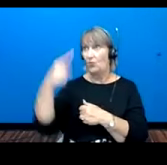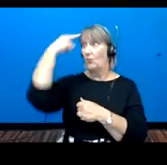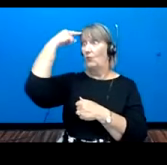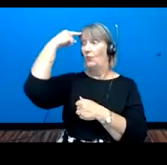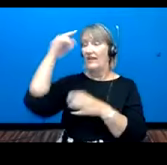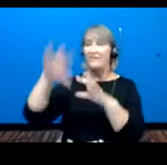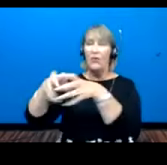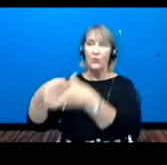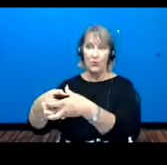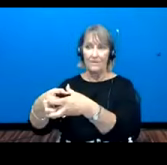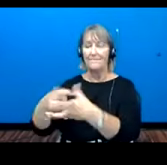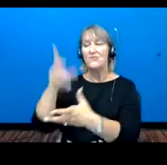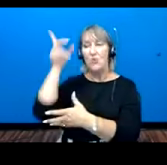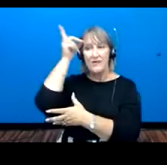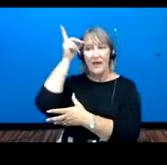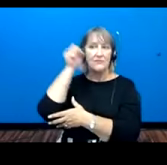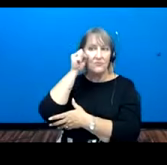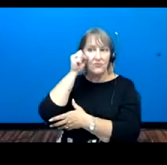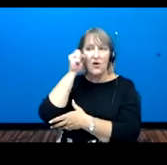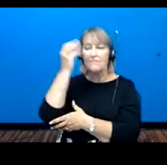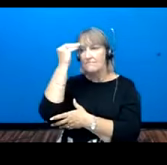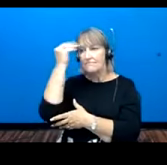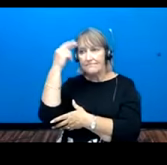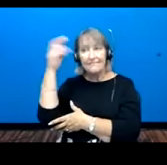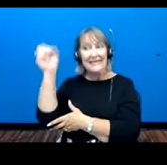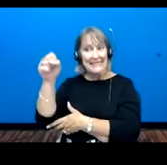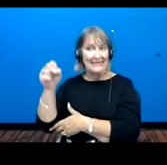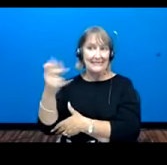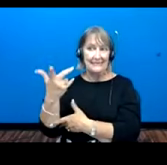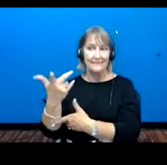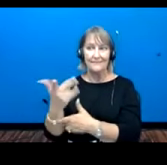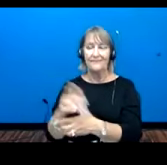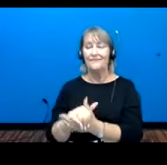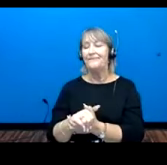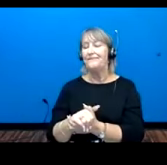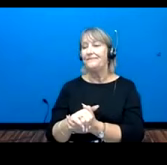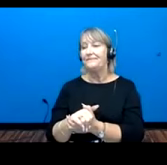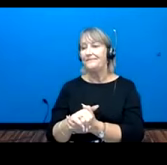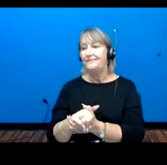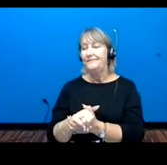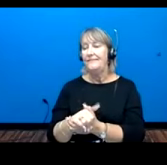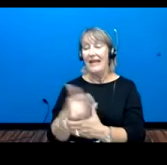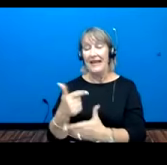I think it's also very important that folks understand— and I'm so glad that we had a couple of people